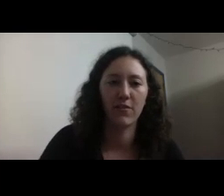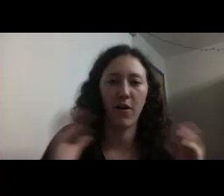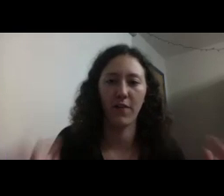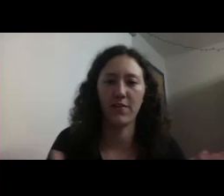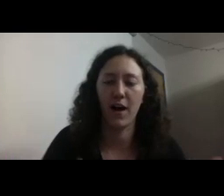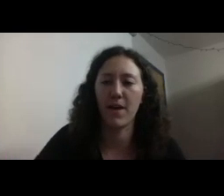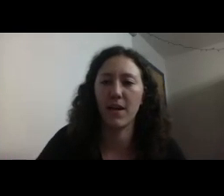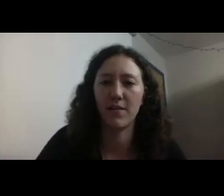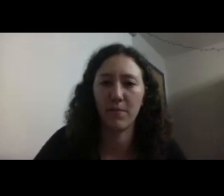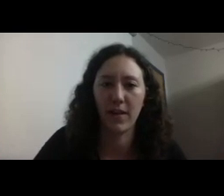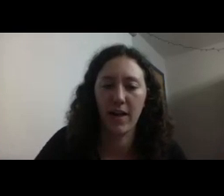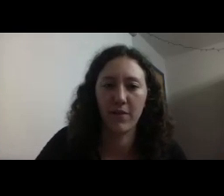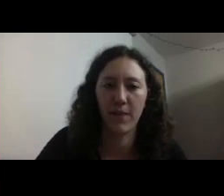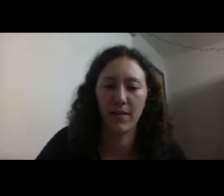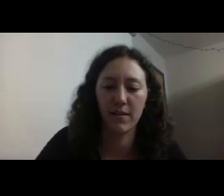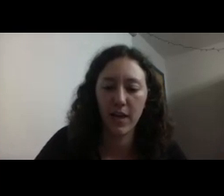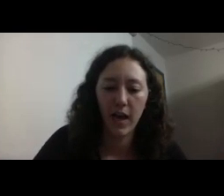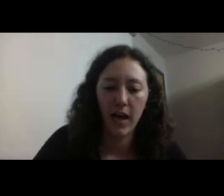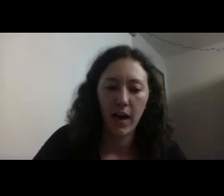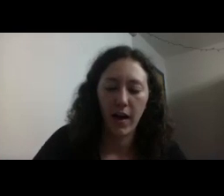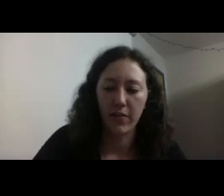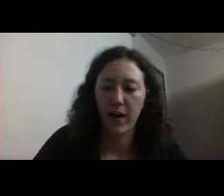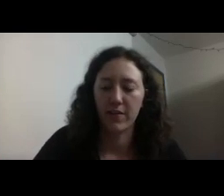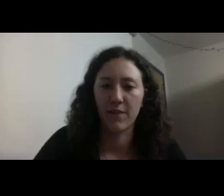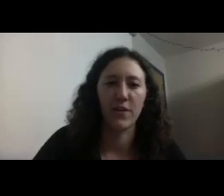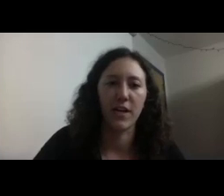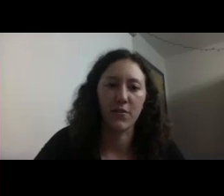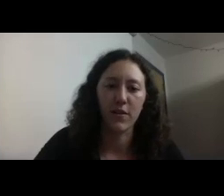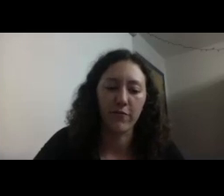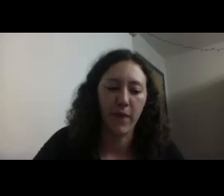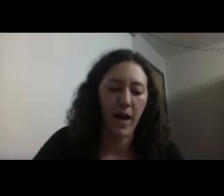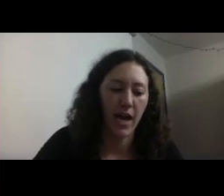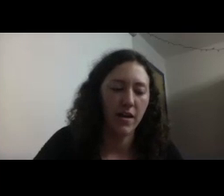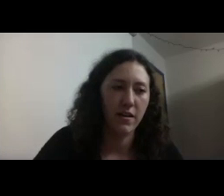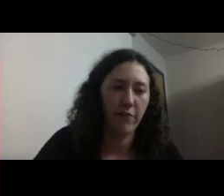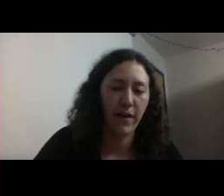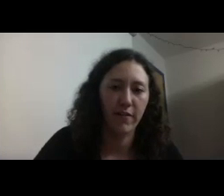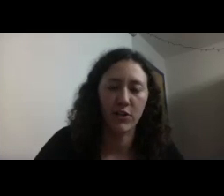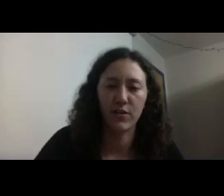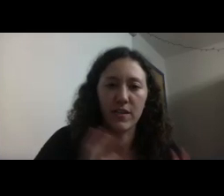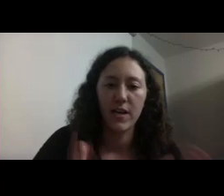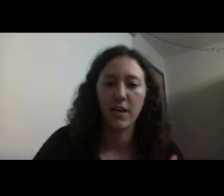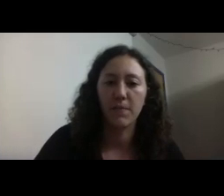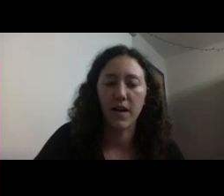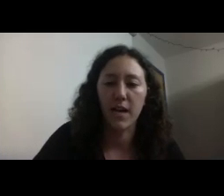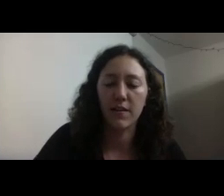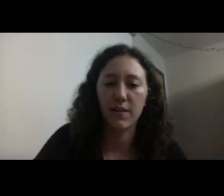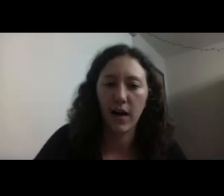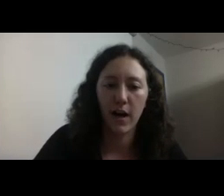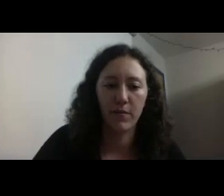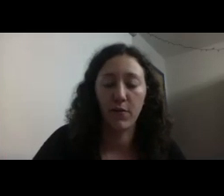on this topic I have spent the last several years of my graduate experience devoted to